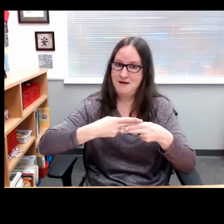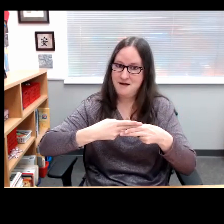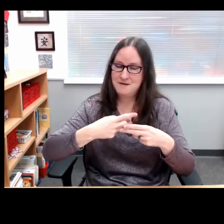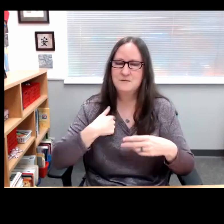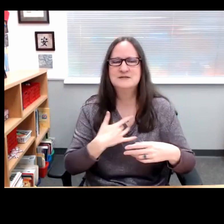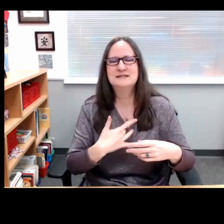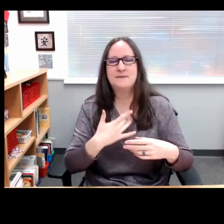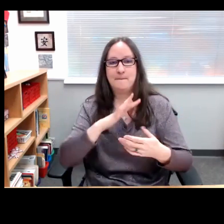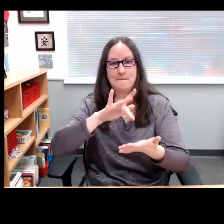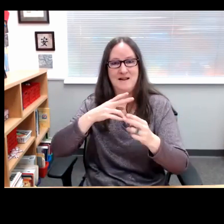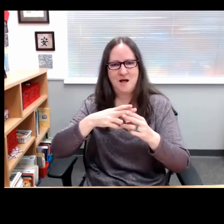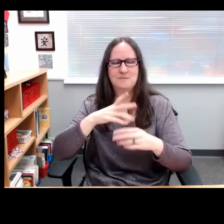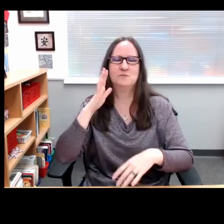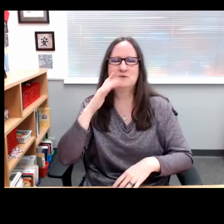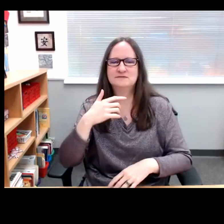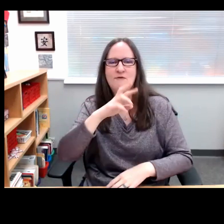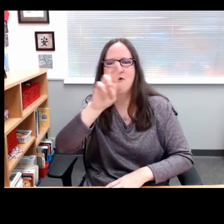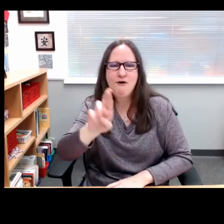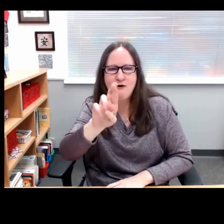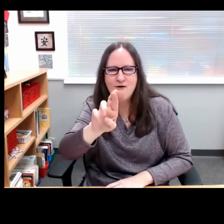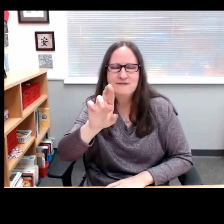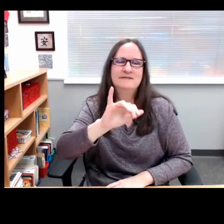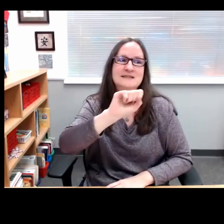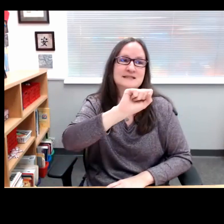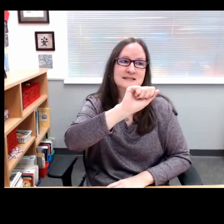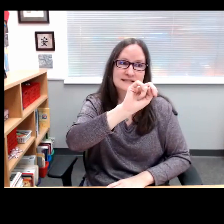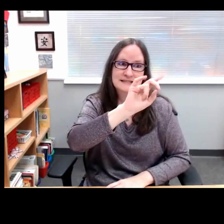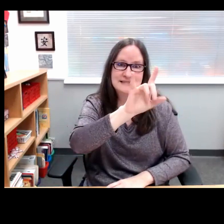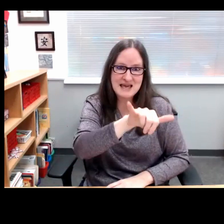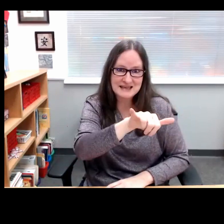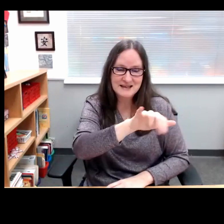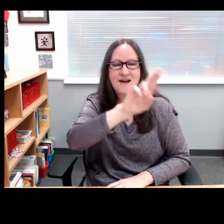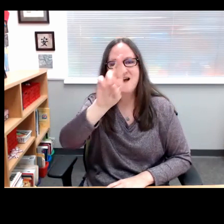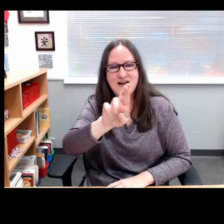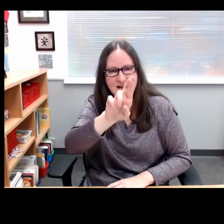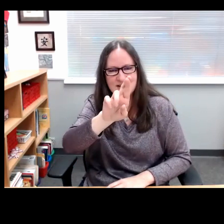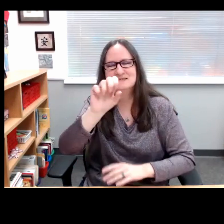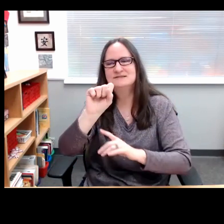So, it generally, when we use our name, the middle name, you know when you give your initial,